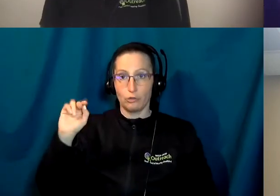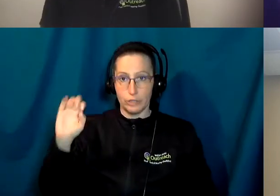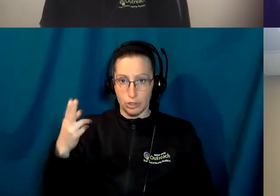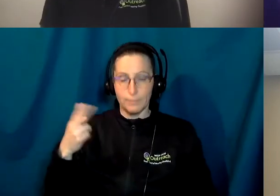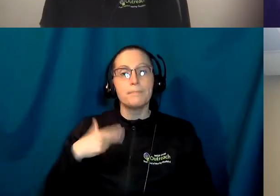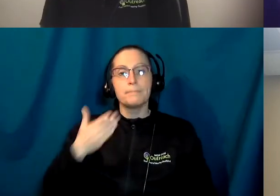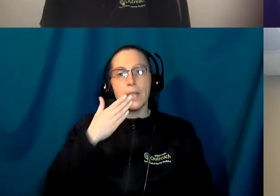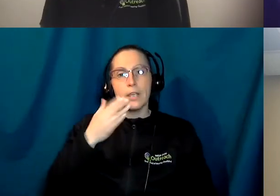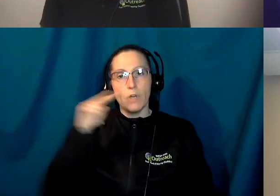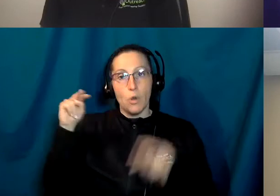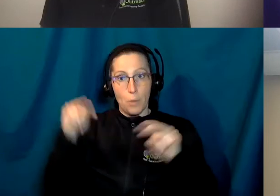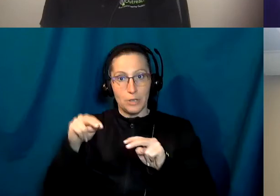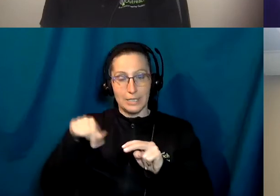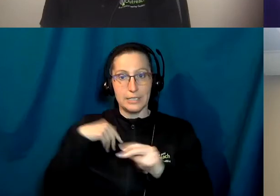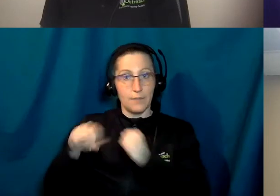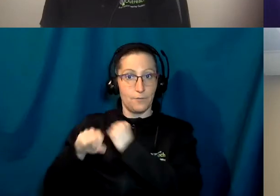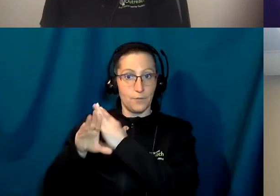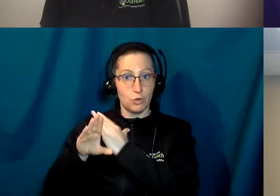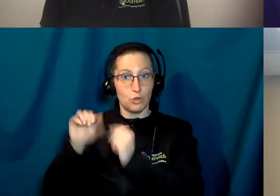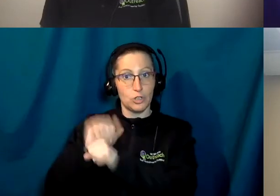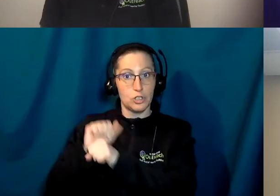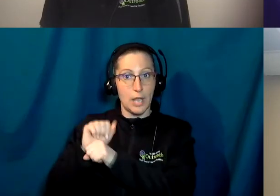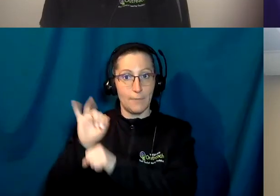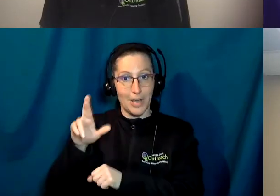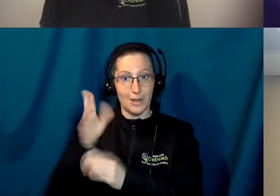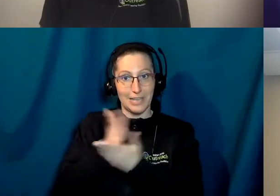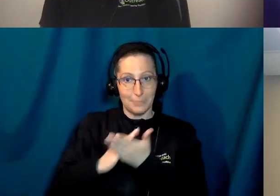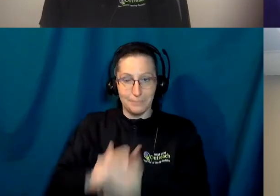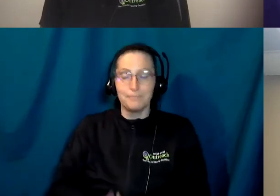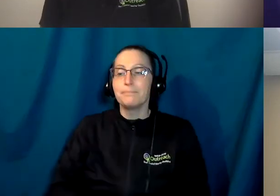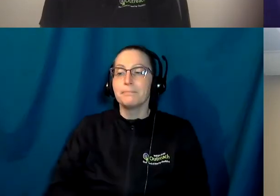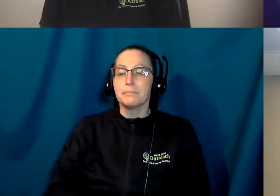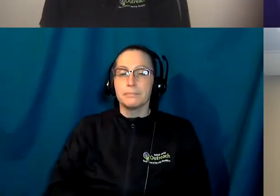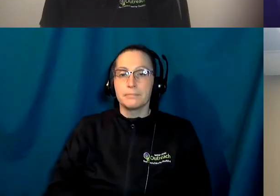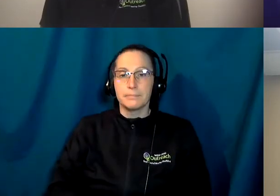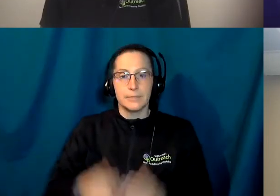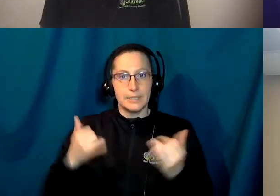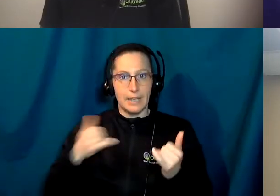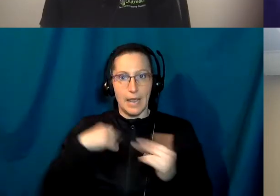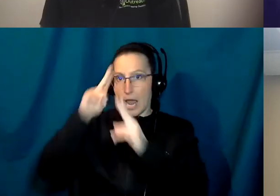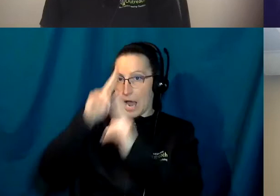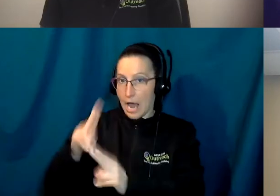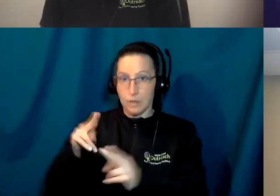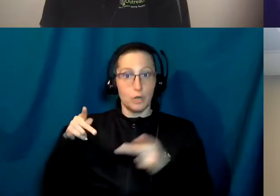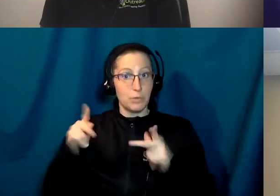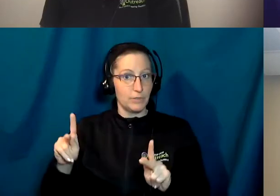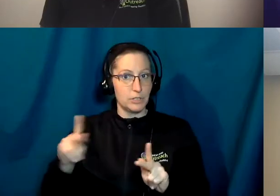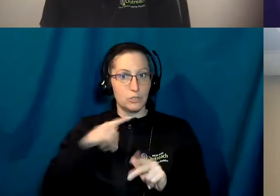segment of our virtual job fair. Today I have the honor and privilege of introducing my work